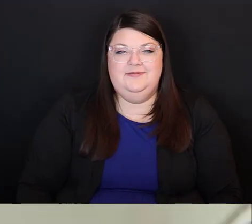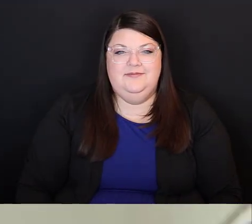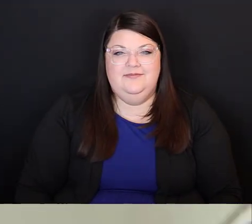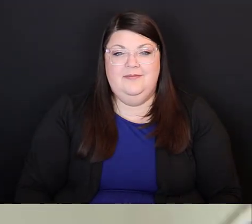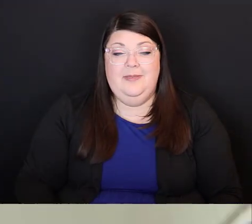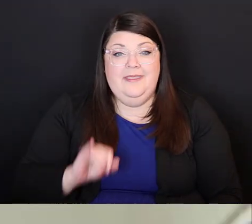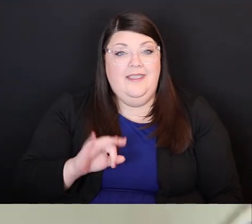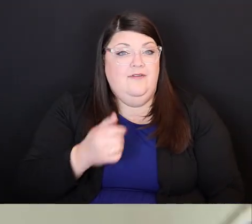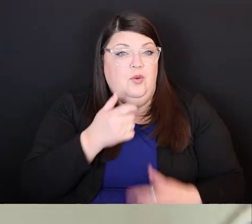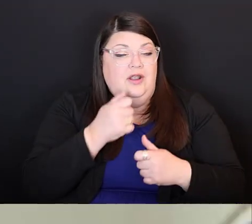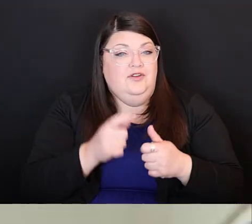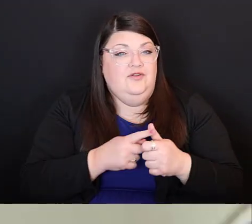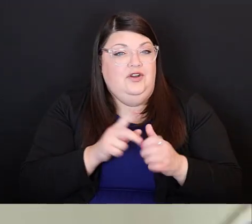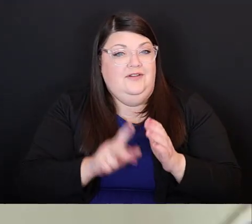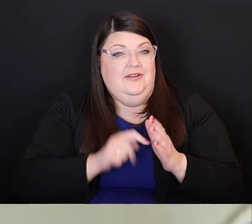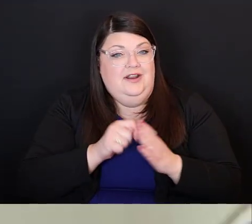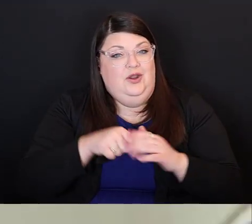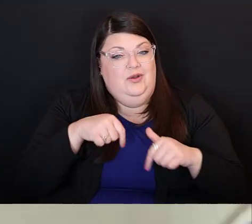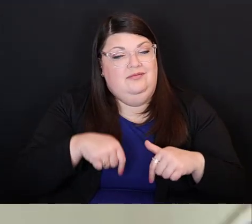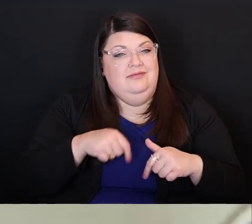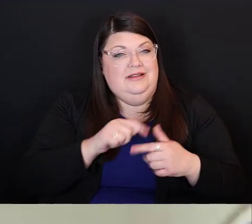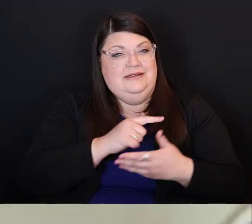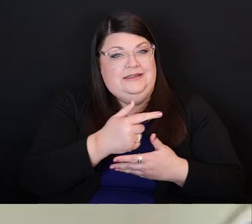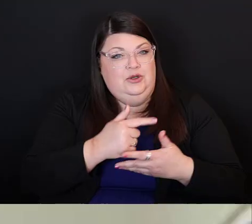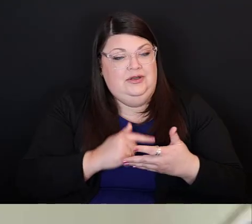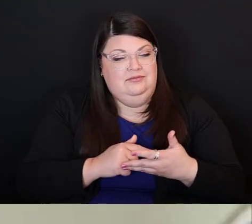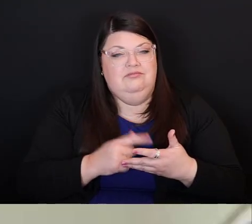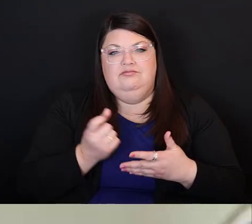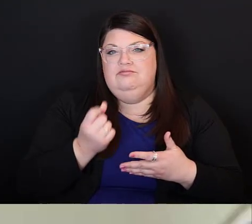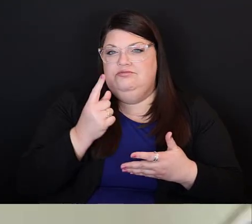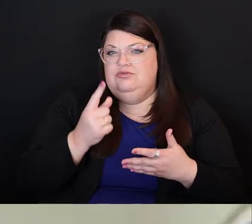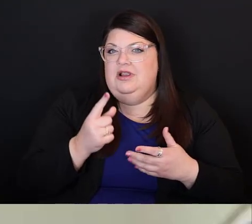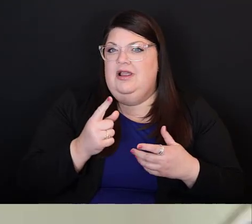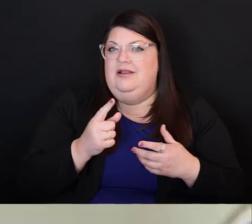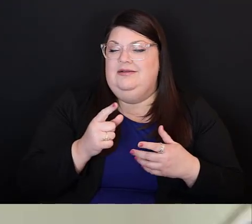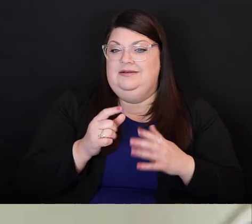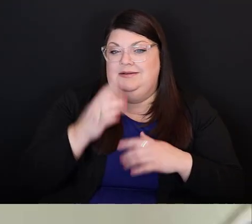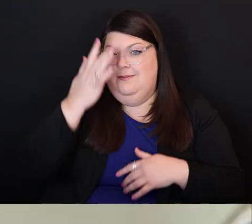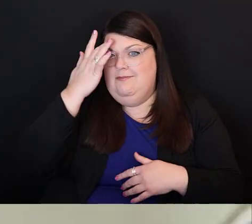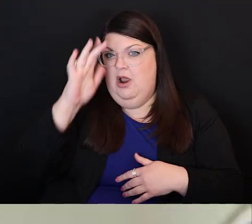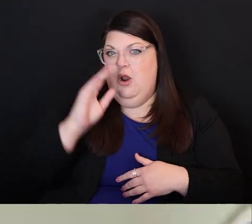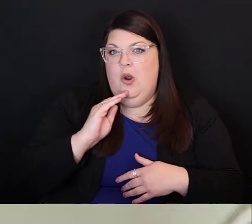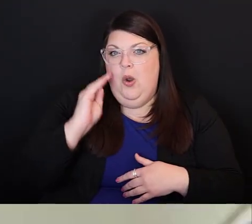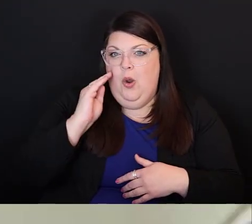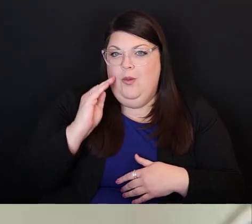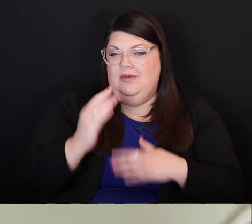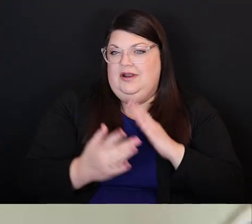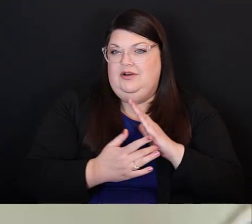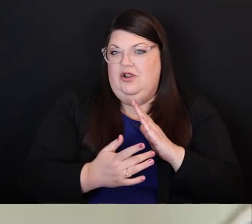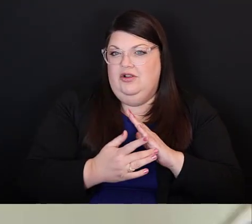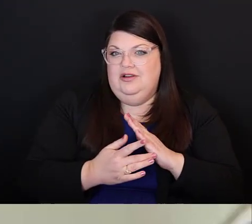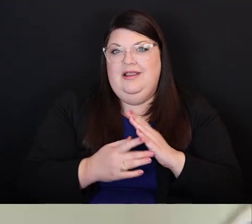If you watch the first video in this series, you understand that smart home technology can be used to enhance safety,